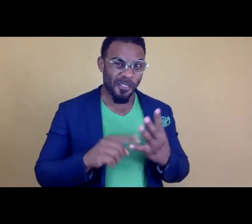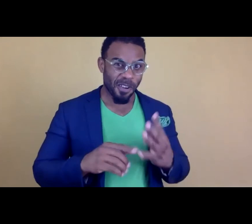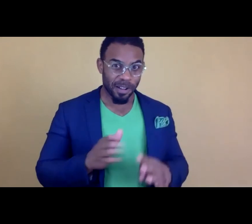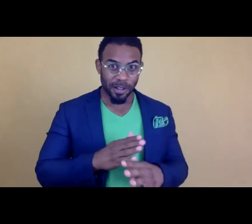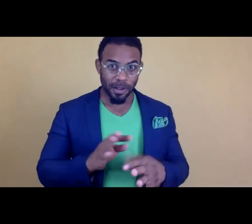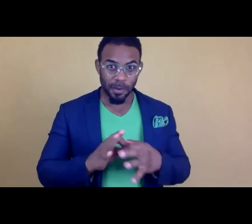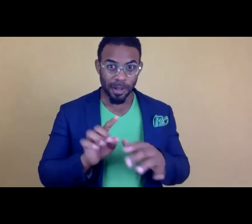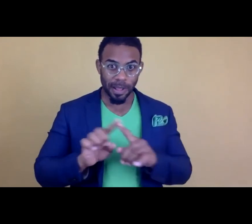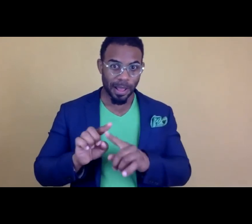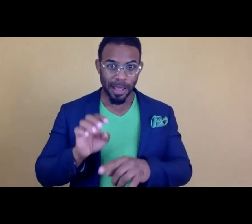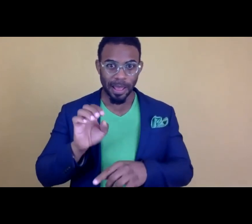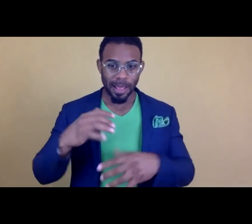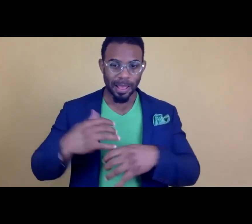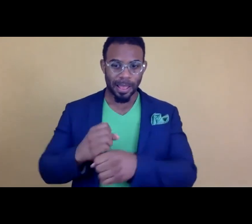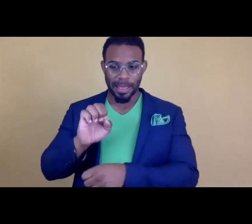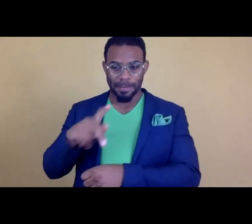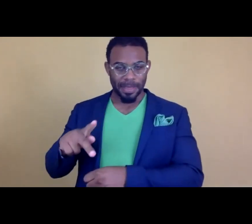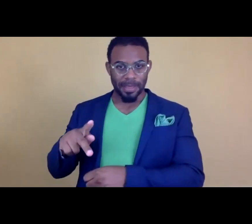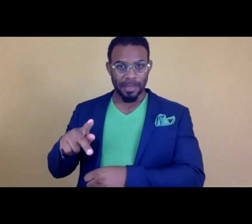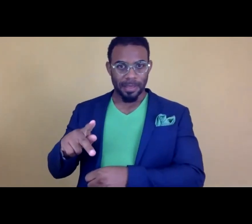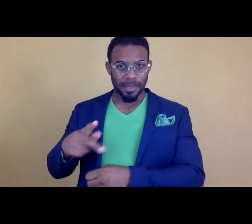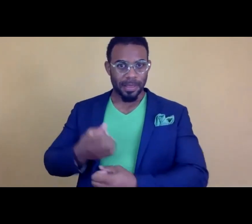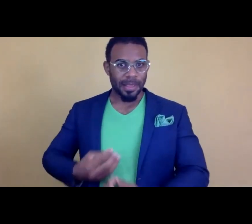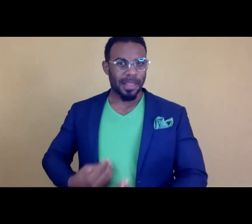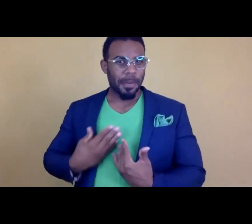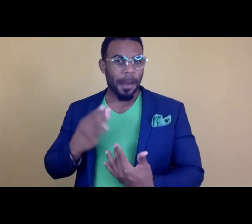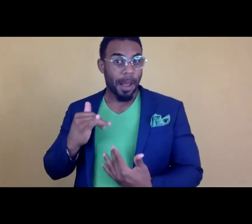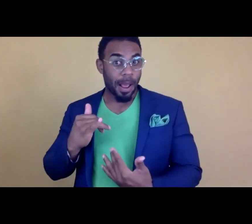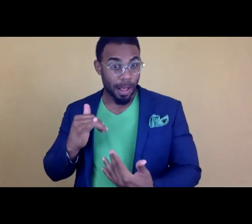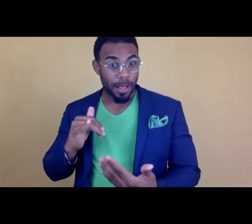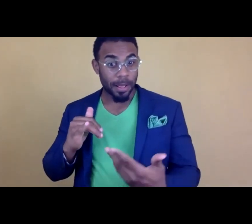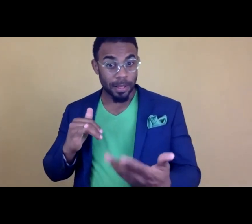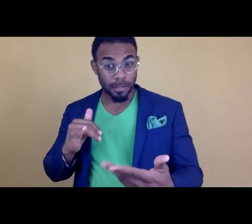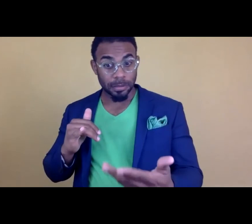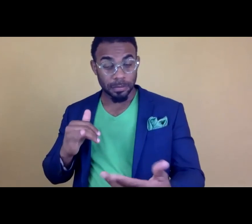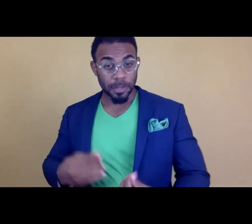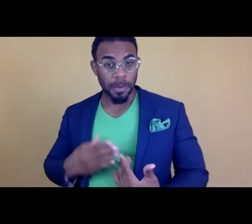as an EP that was inspired by my time in Valencia.